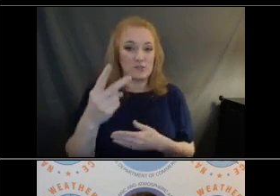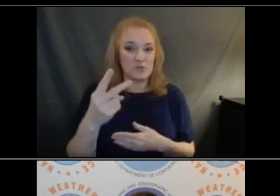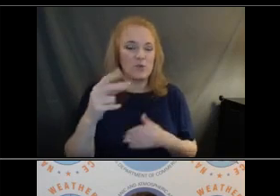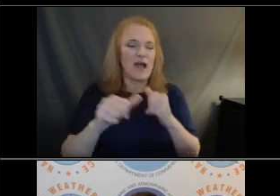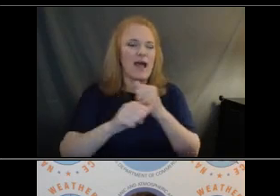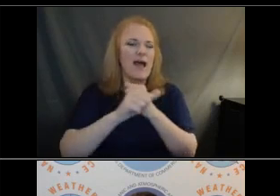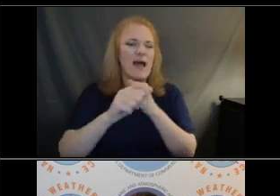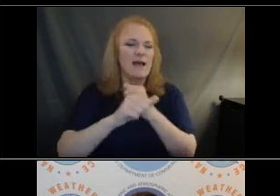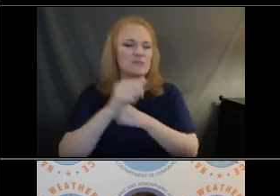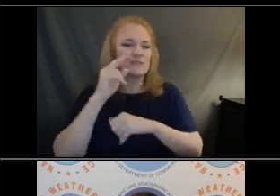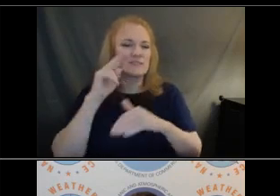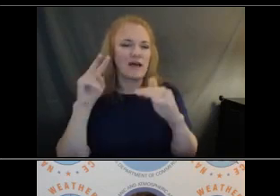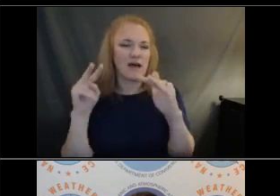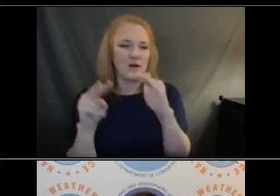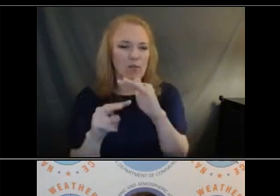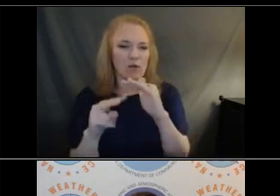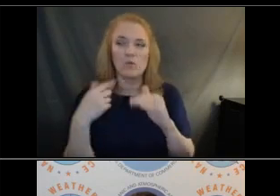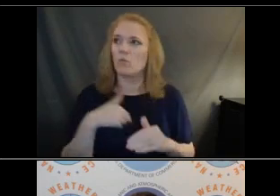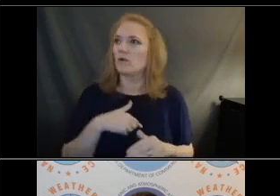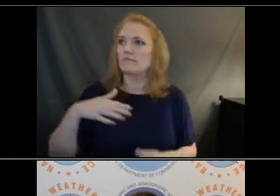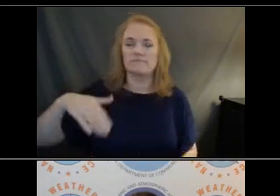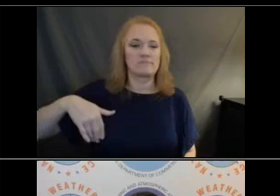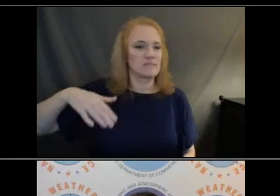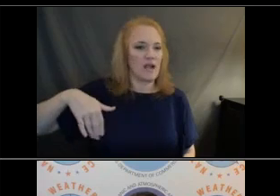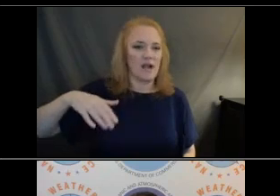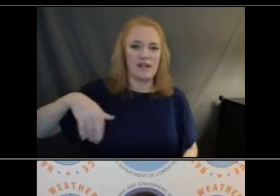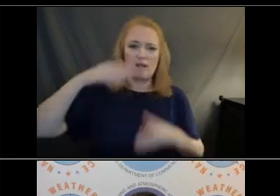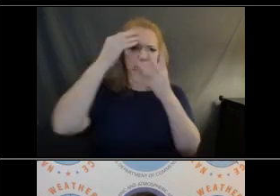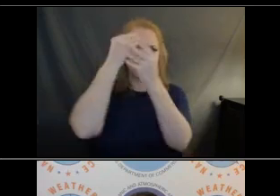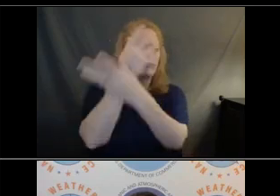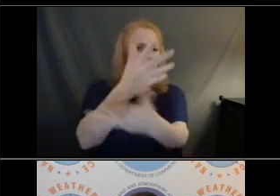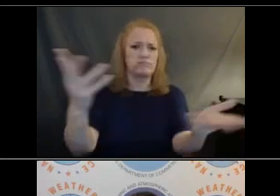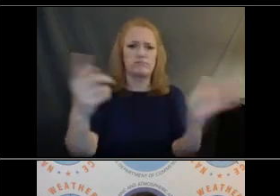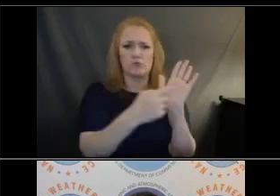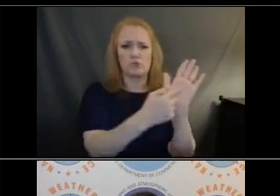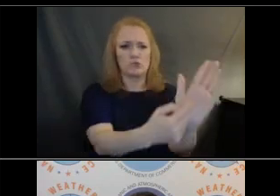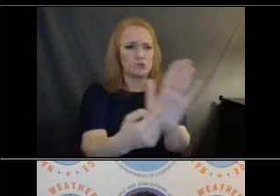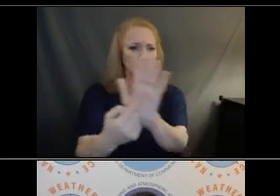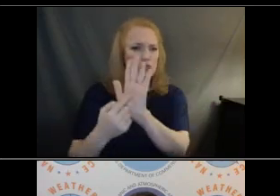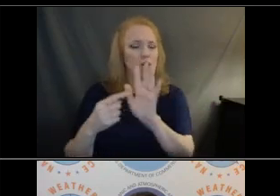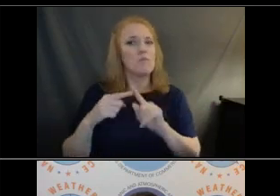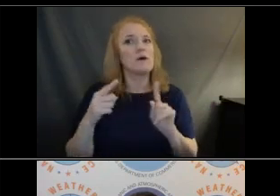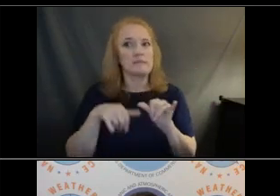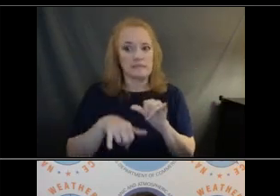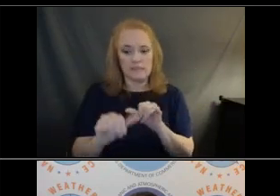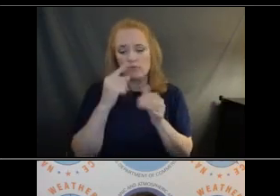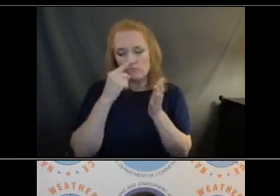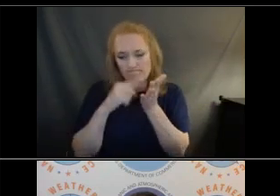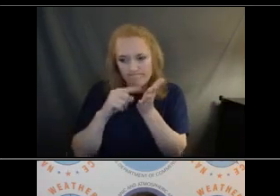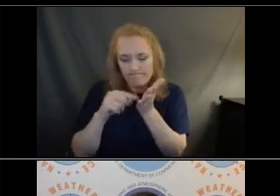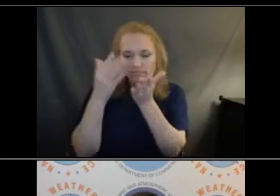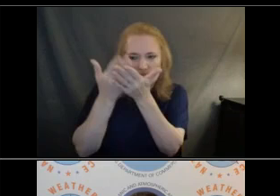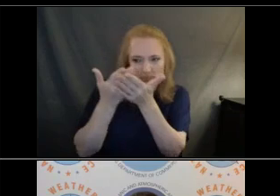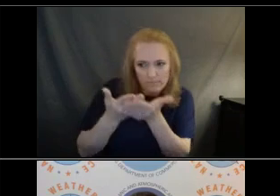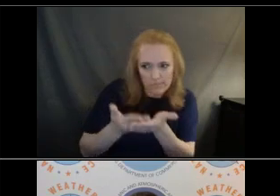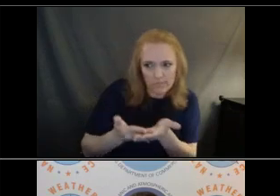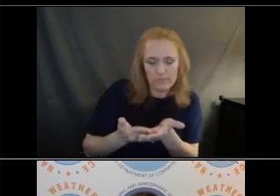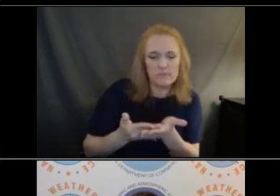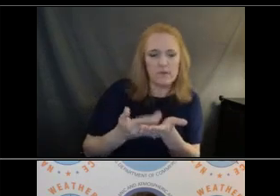we're not quite at the point where we're making them public on the website yet, but we are actively doing the verification for that. And I would say similar to Greg,